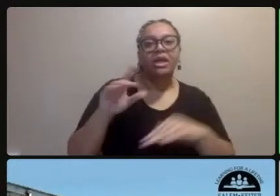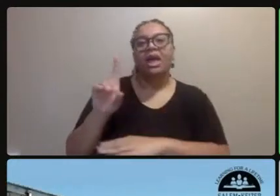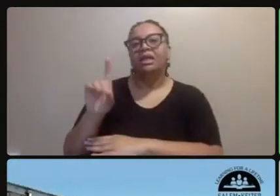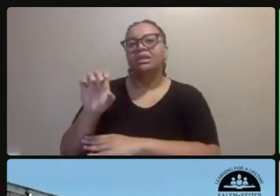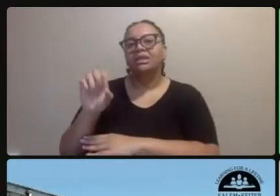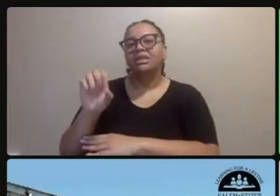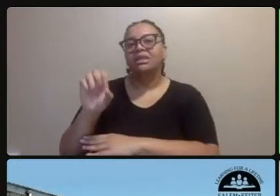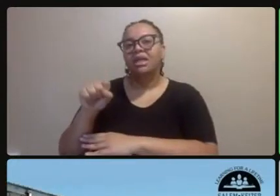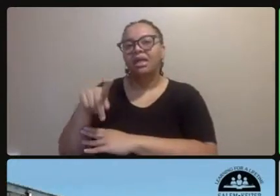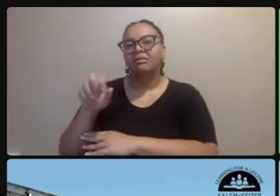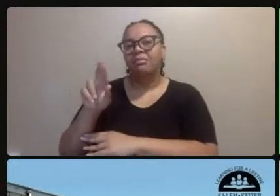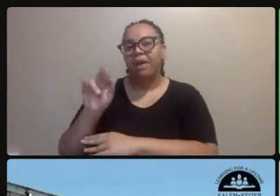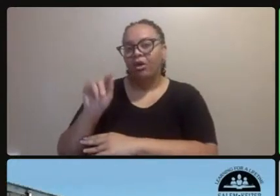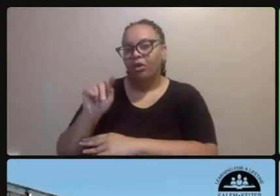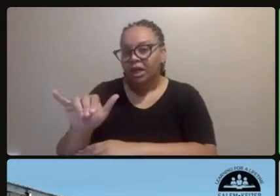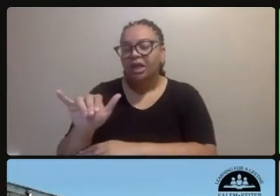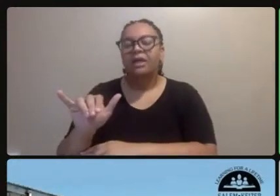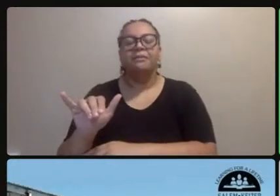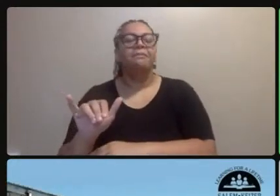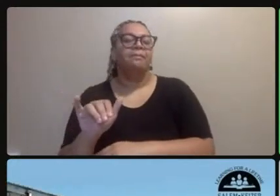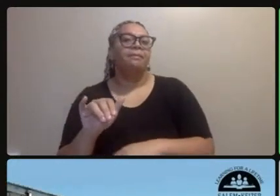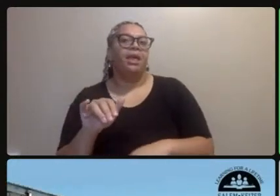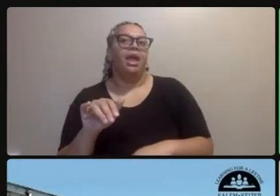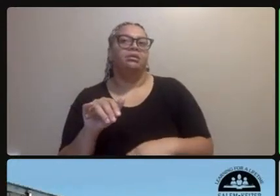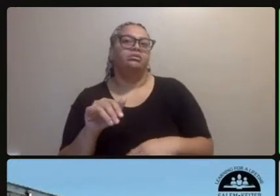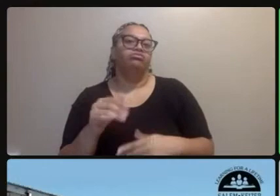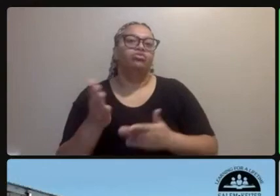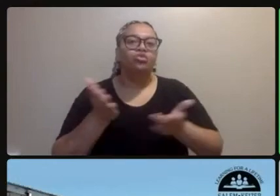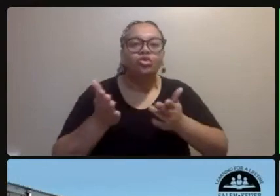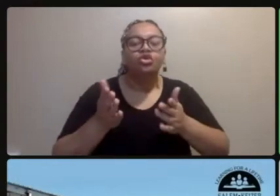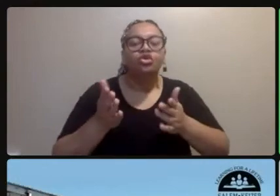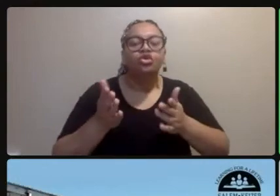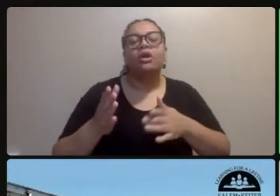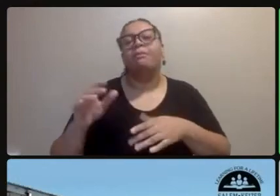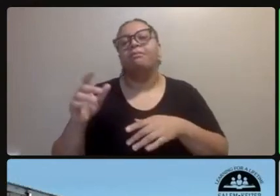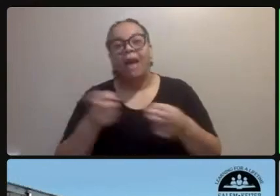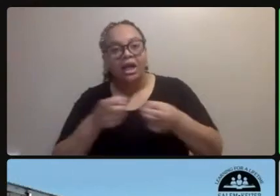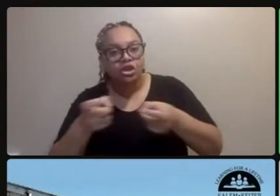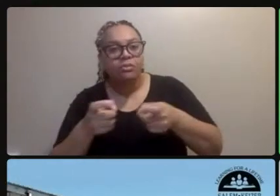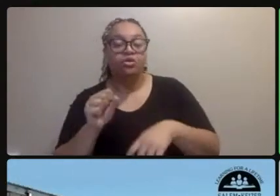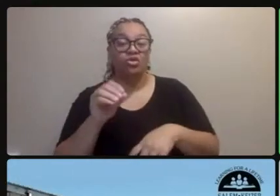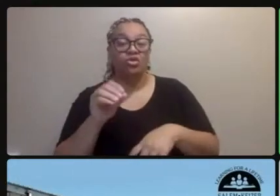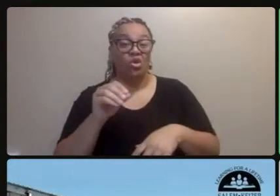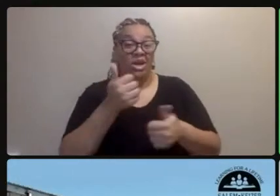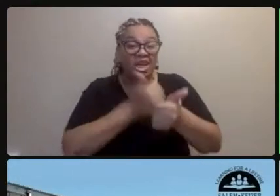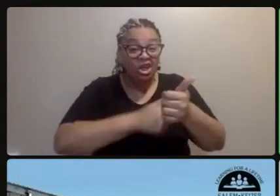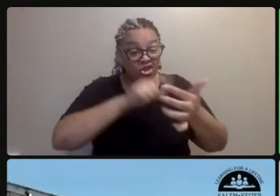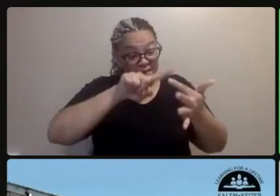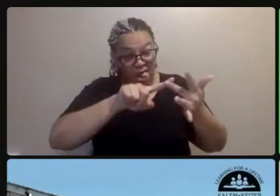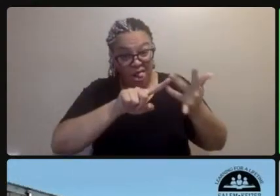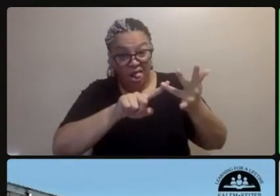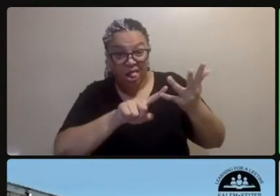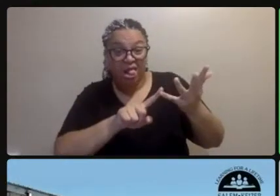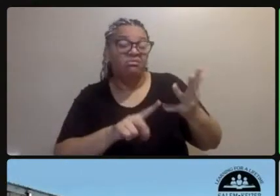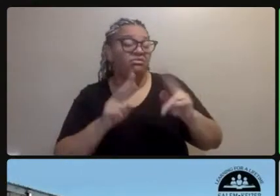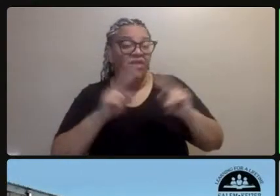ADMINISTRATION BETWEEN EQUITY